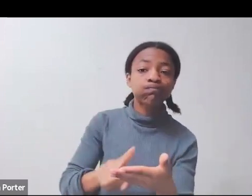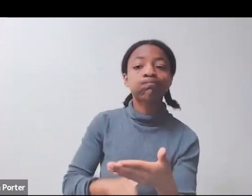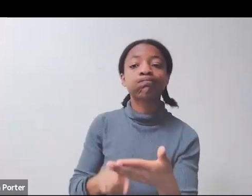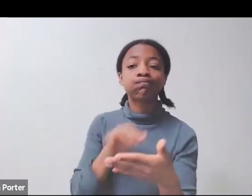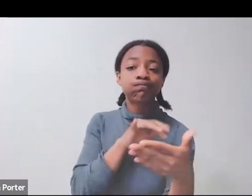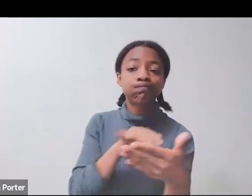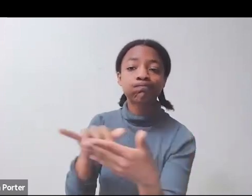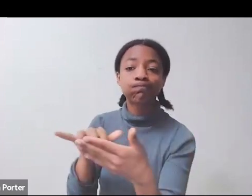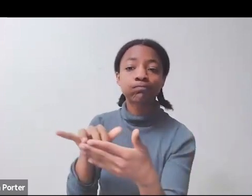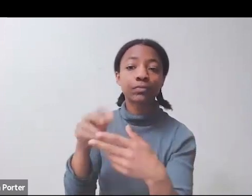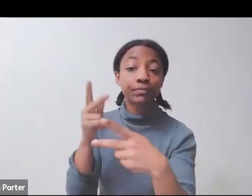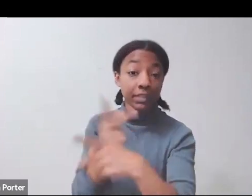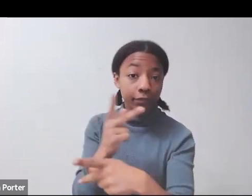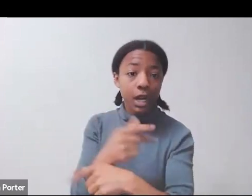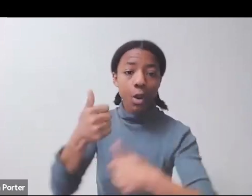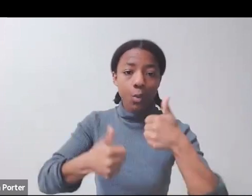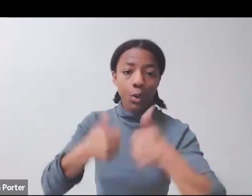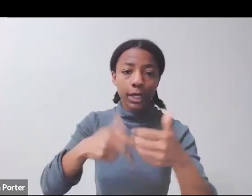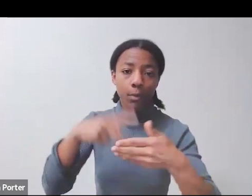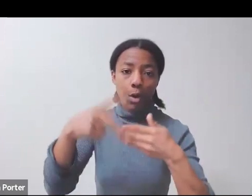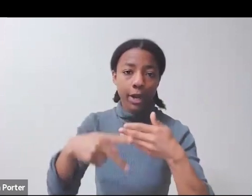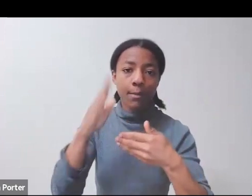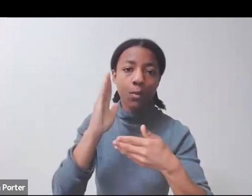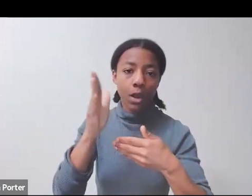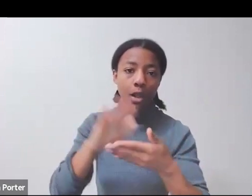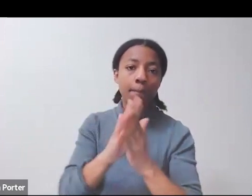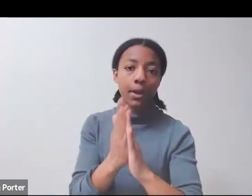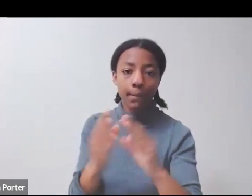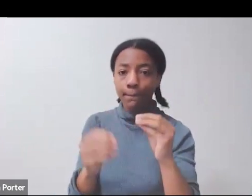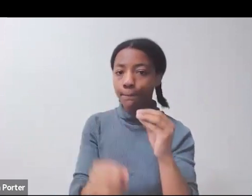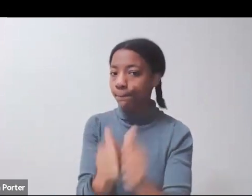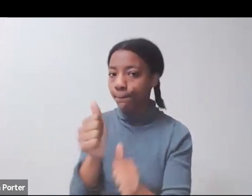It is used extensively in schools for the blind. He was the one who solved this problem